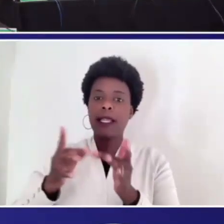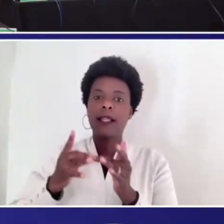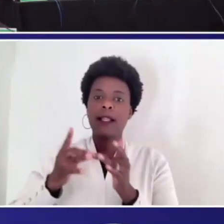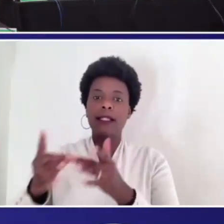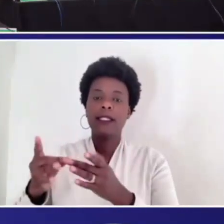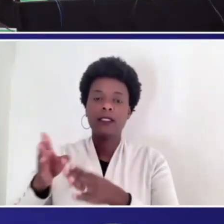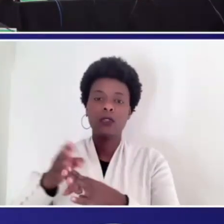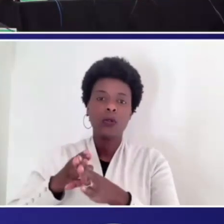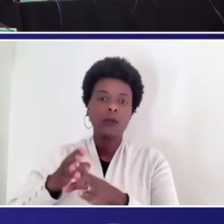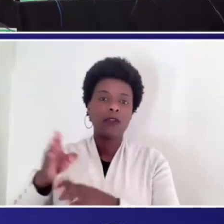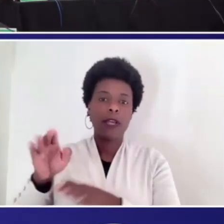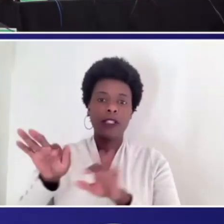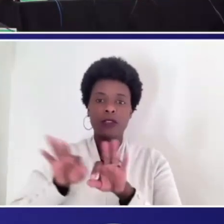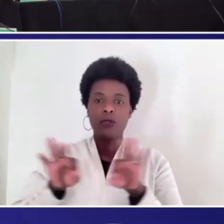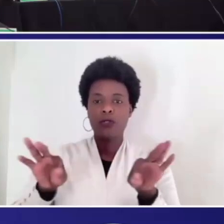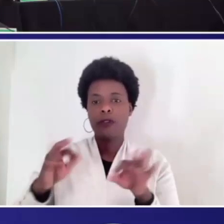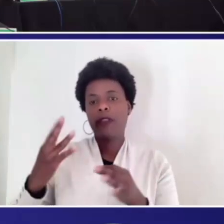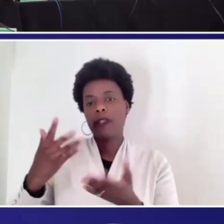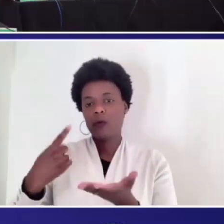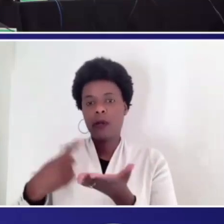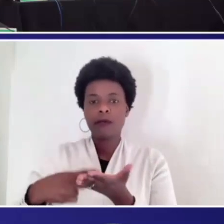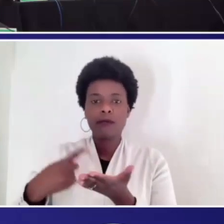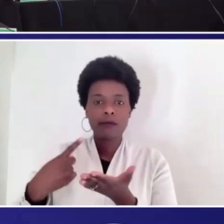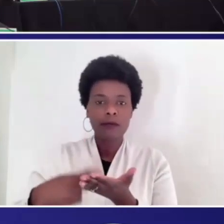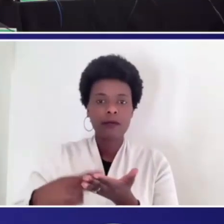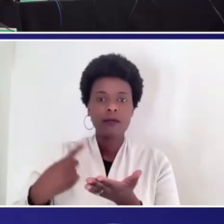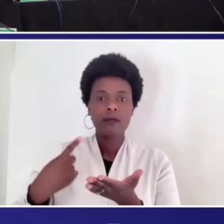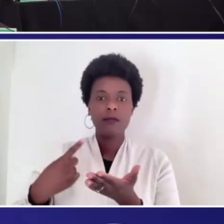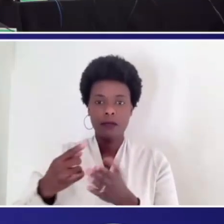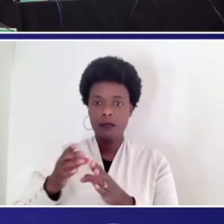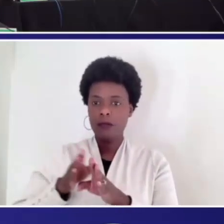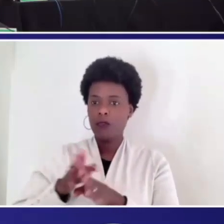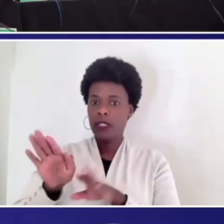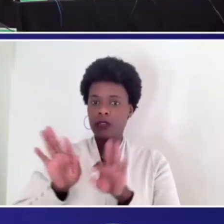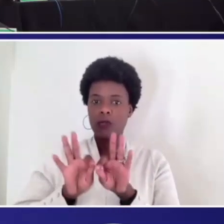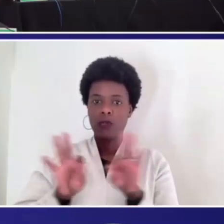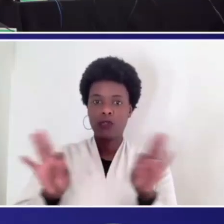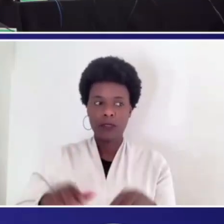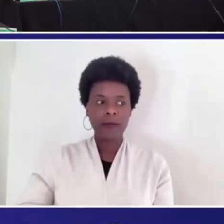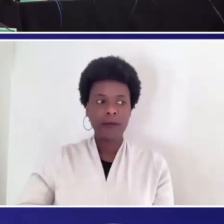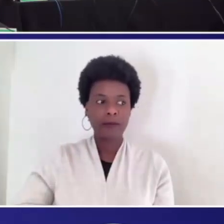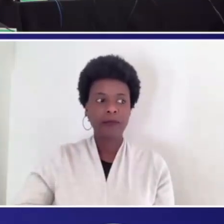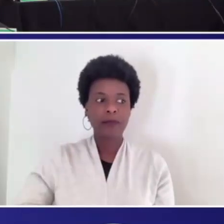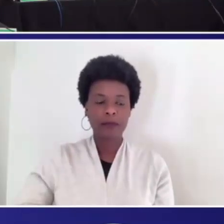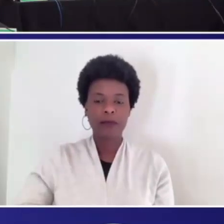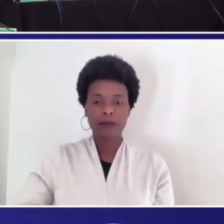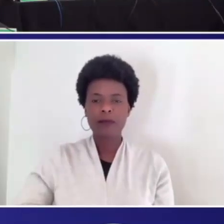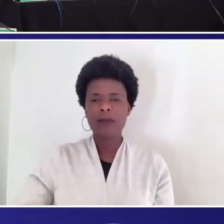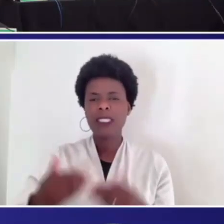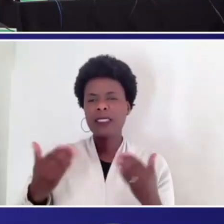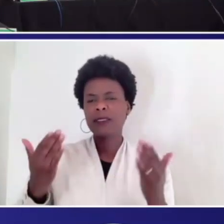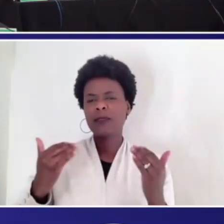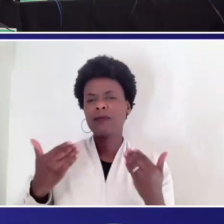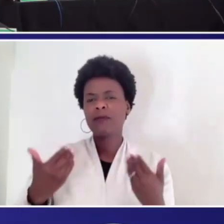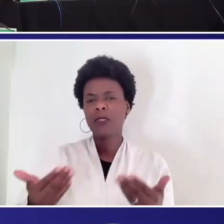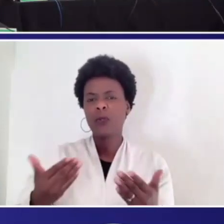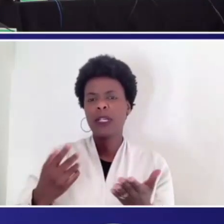we're sort of having this discussion around professional degree. So let's, let's talk about the structure